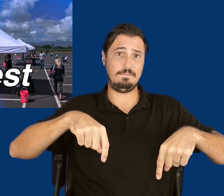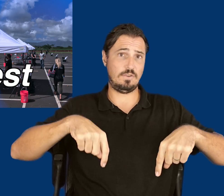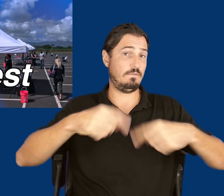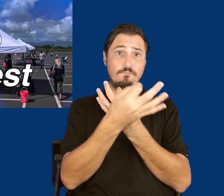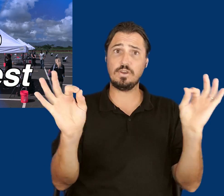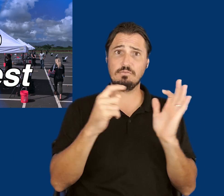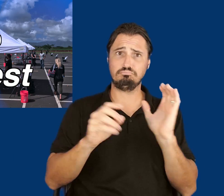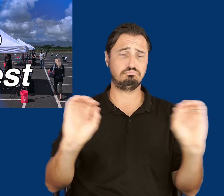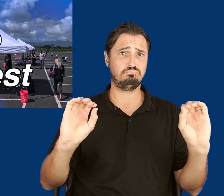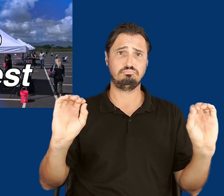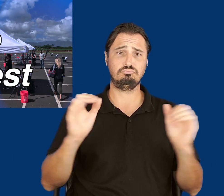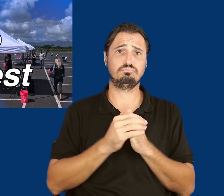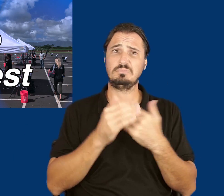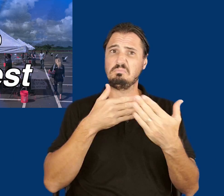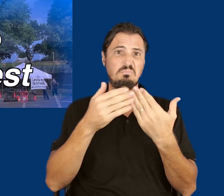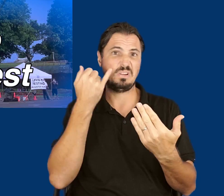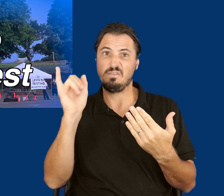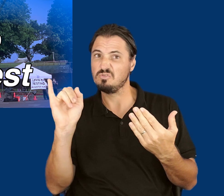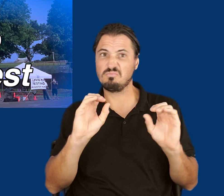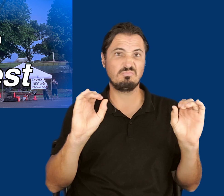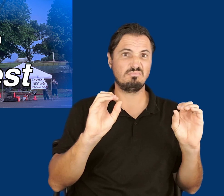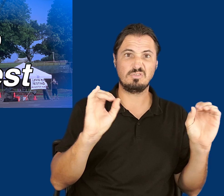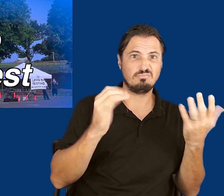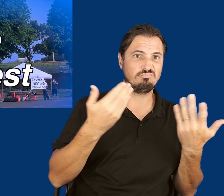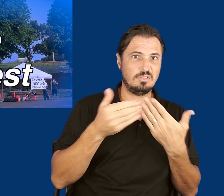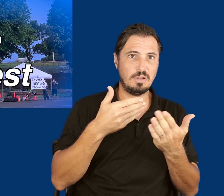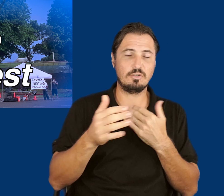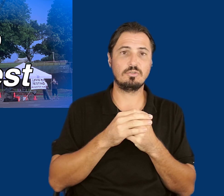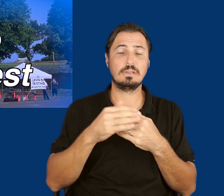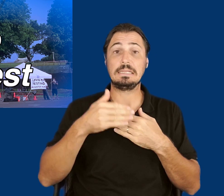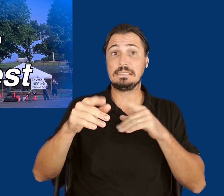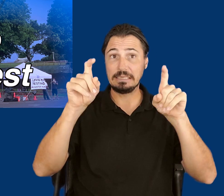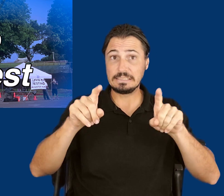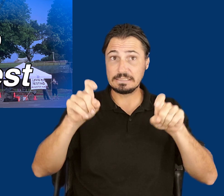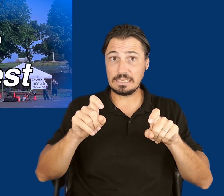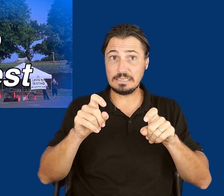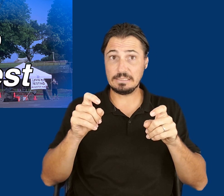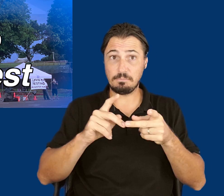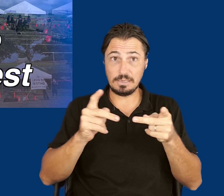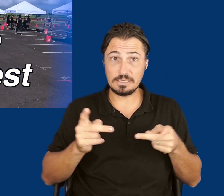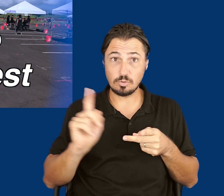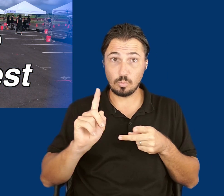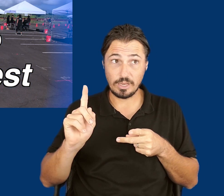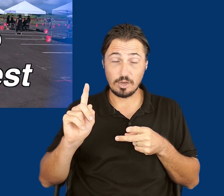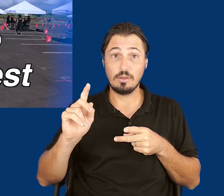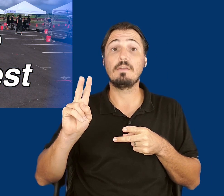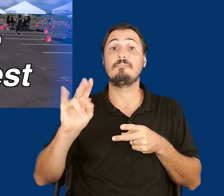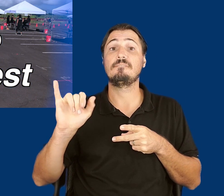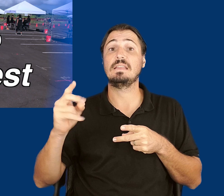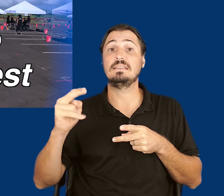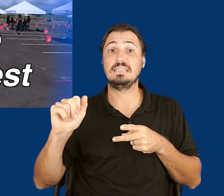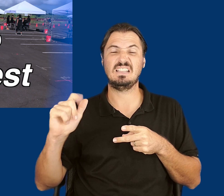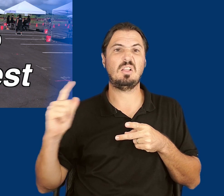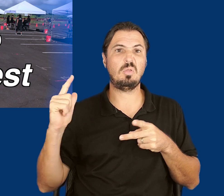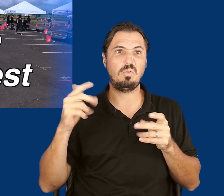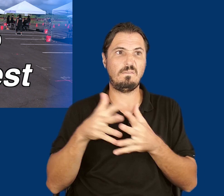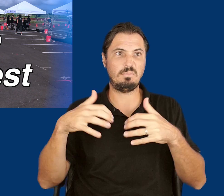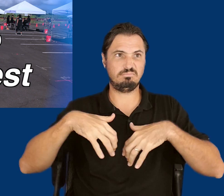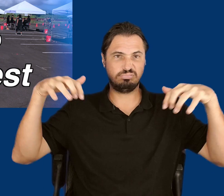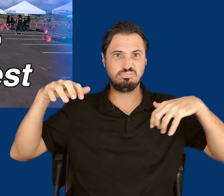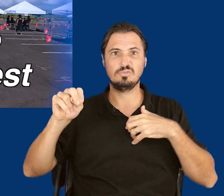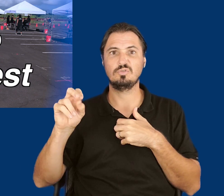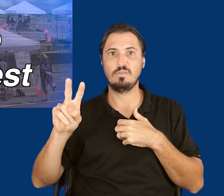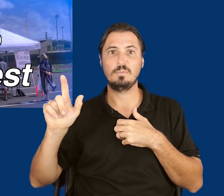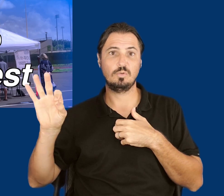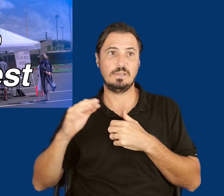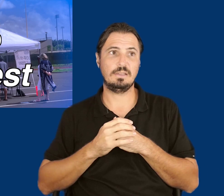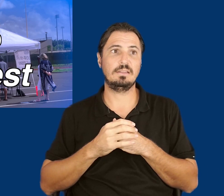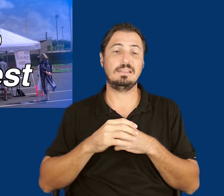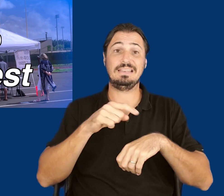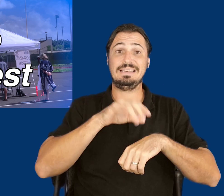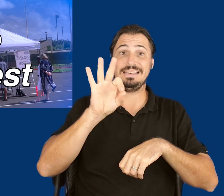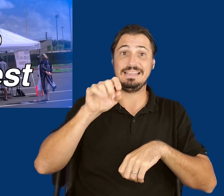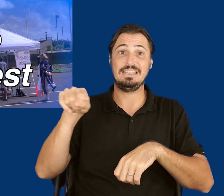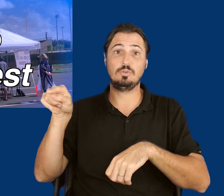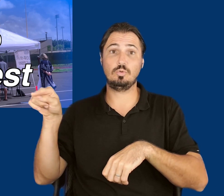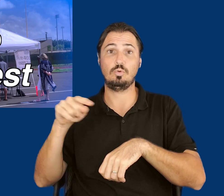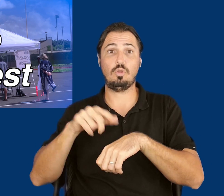The next testing site will be this Sunday, November 29, at Vidinha Stadium. Testing is available every Sunday from 9 a.m. to 3 p.m. through December 27. Participants should register in advance